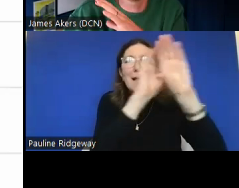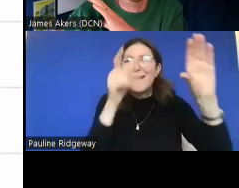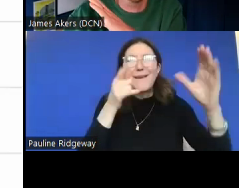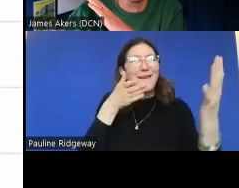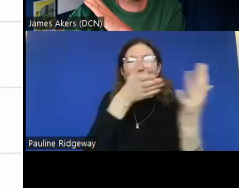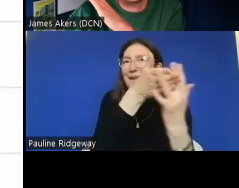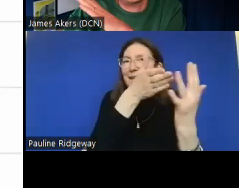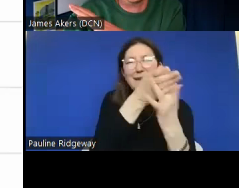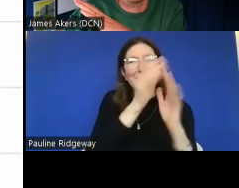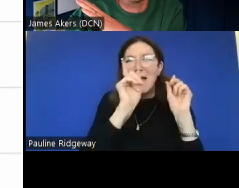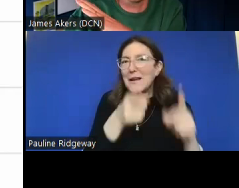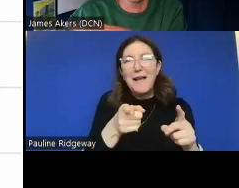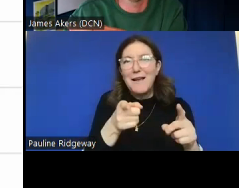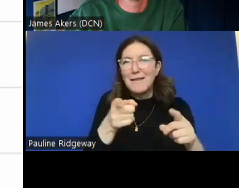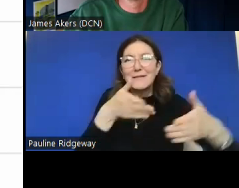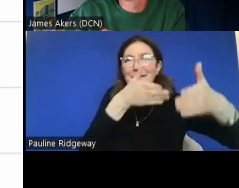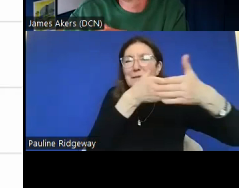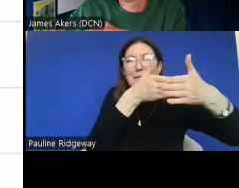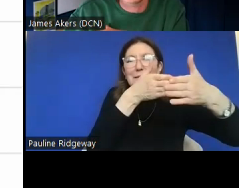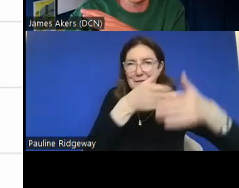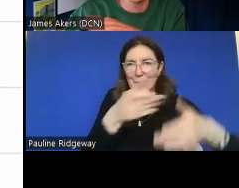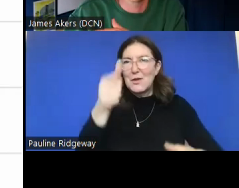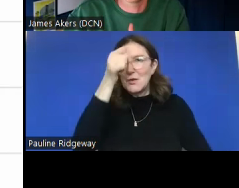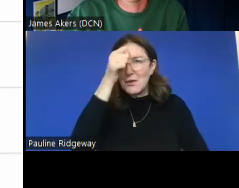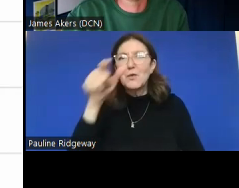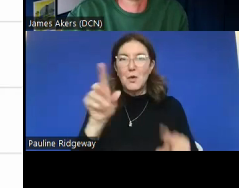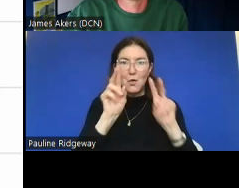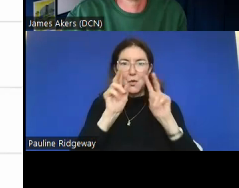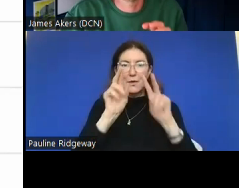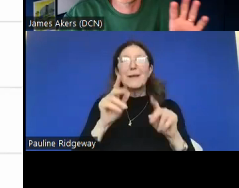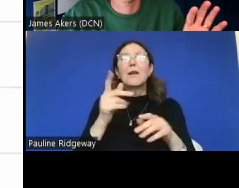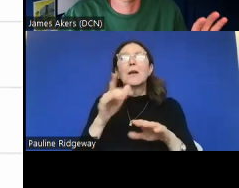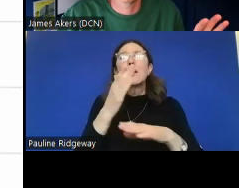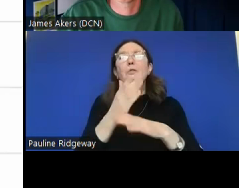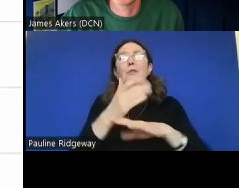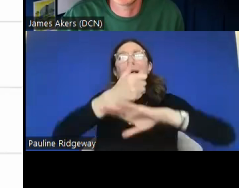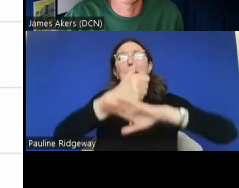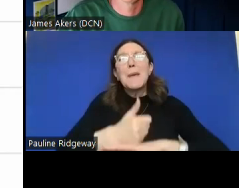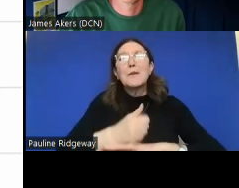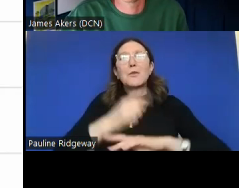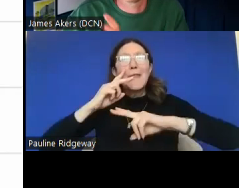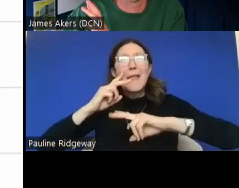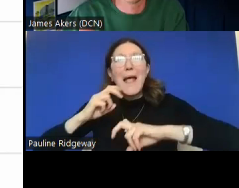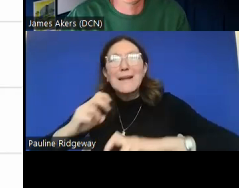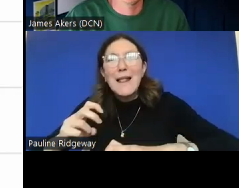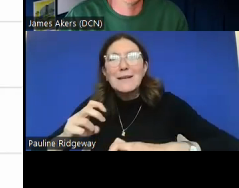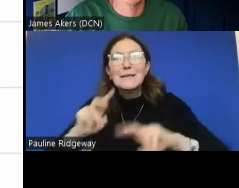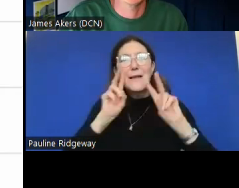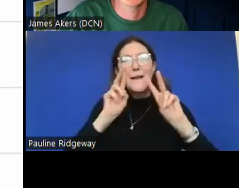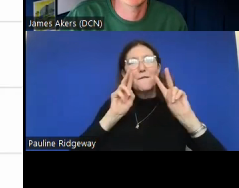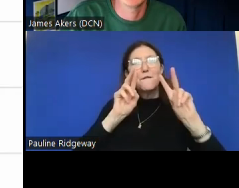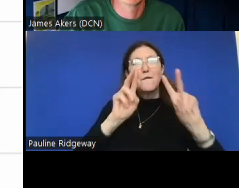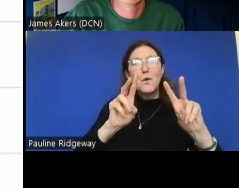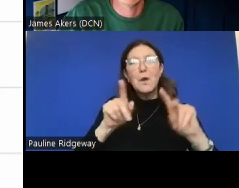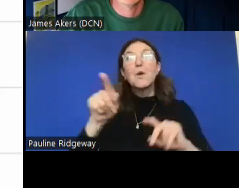It's all based on viewer, analyst, and editor. Some sections will be grayed out. That's the quickest way to check really.